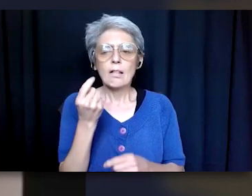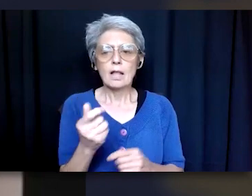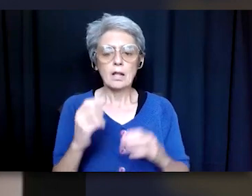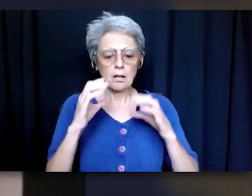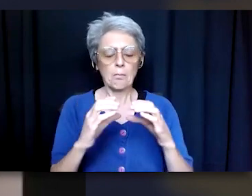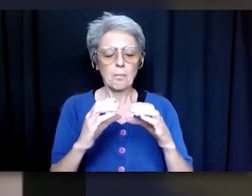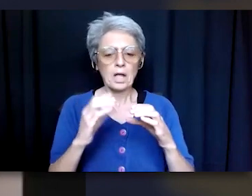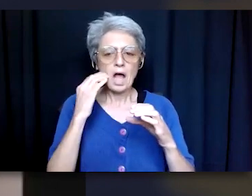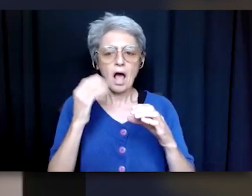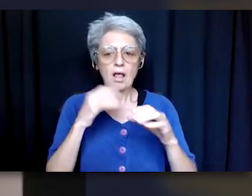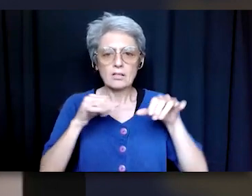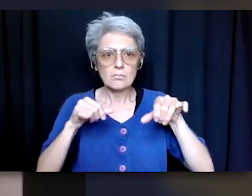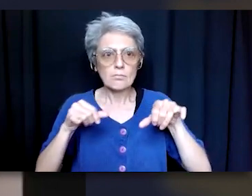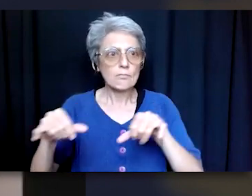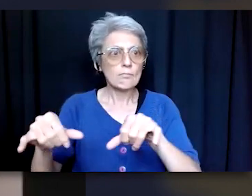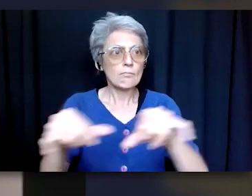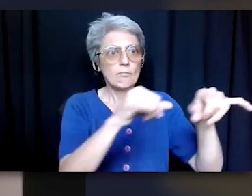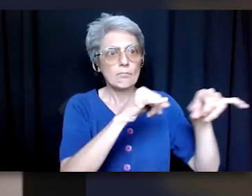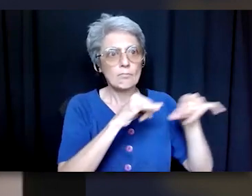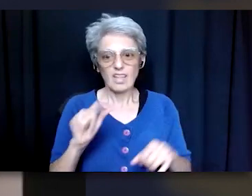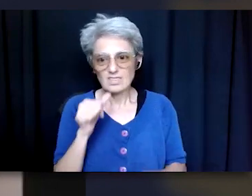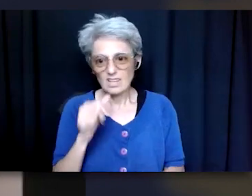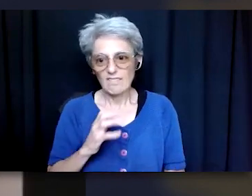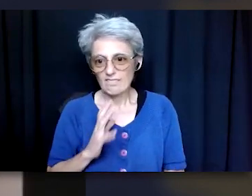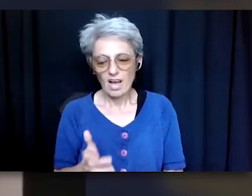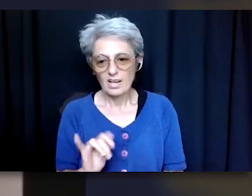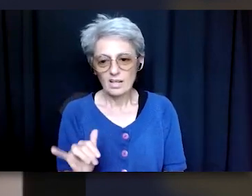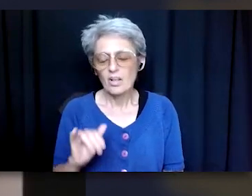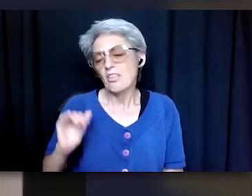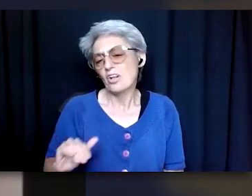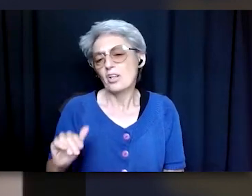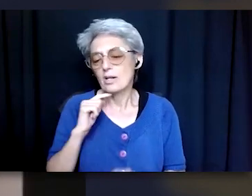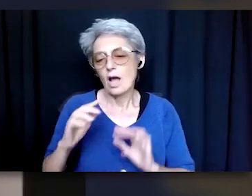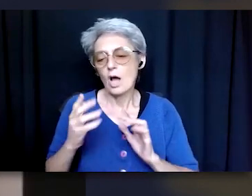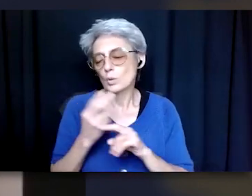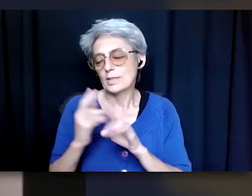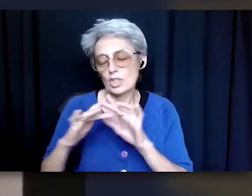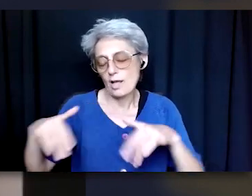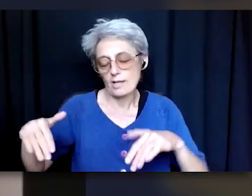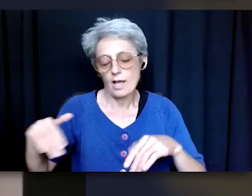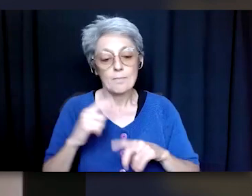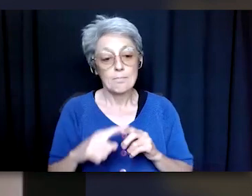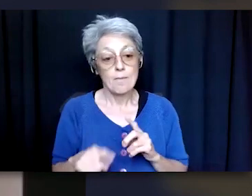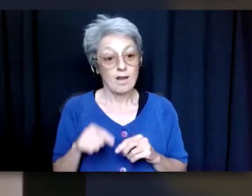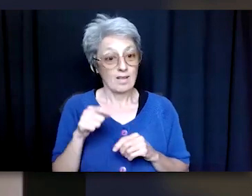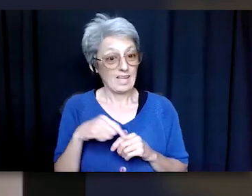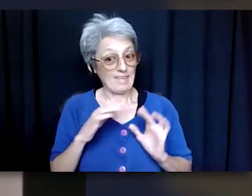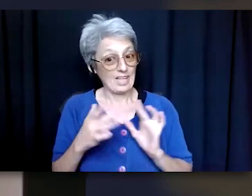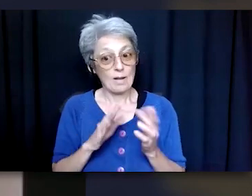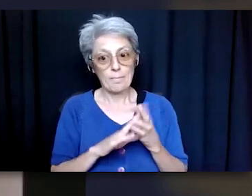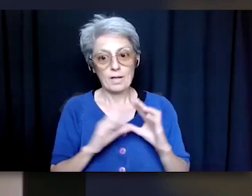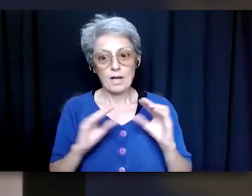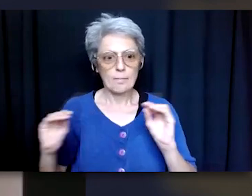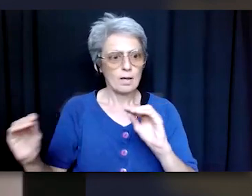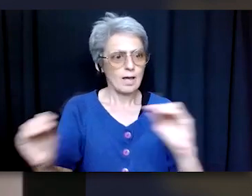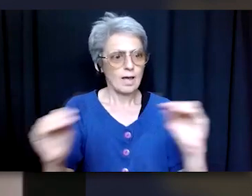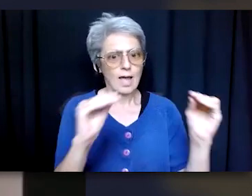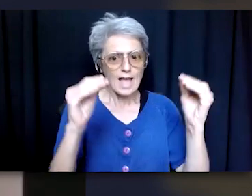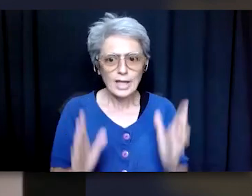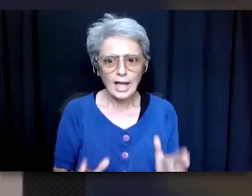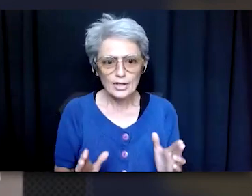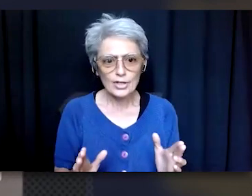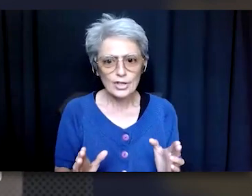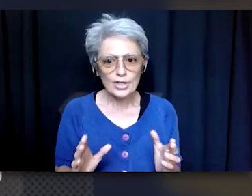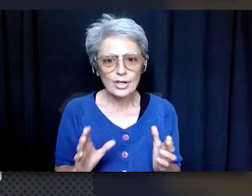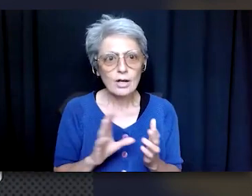becomes the source of education, eventually the critical voice just gets quieted.